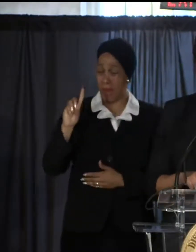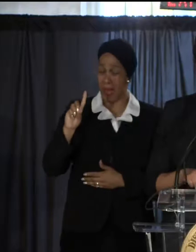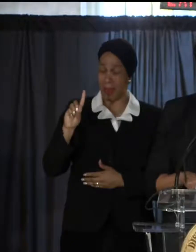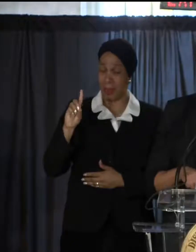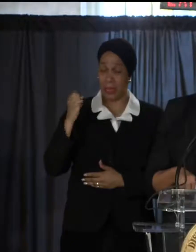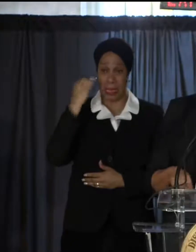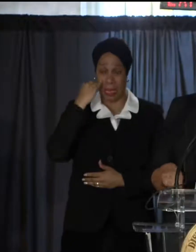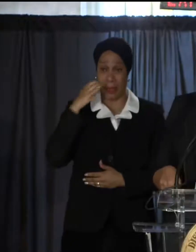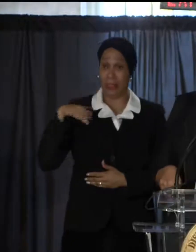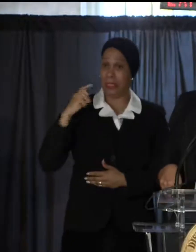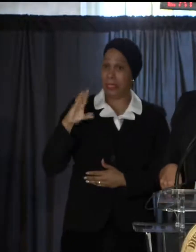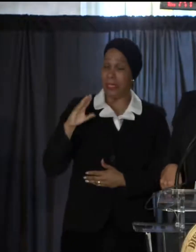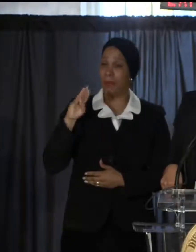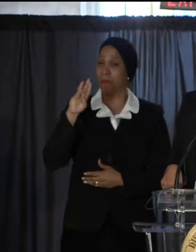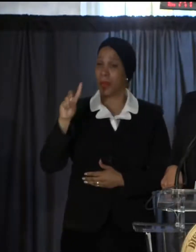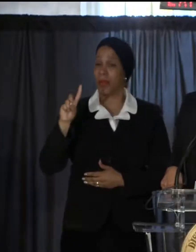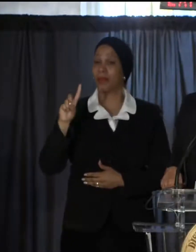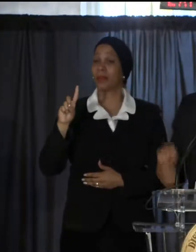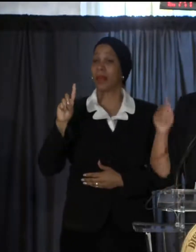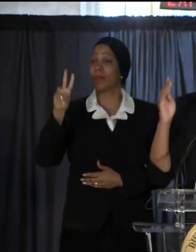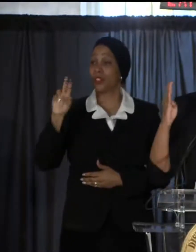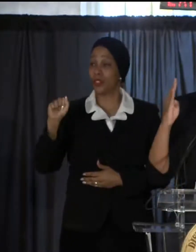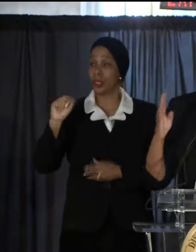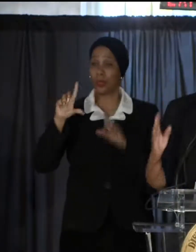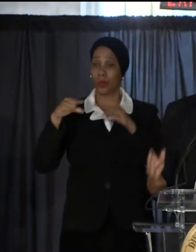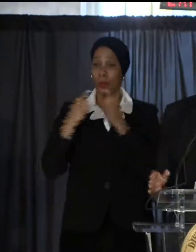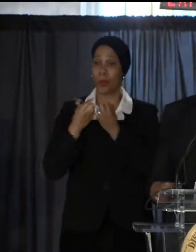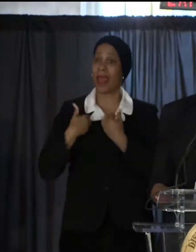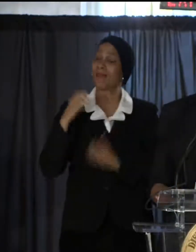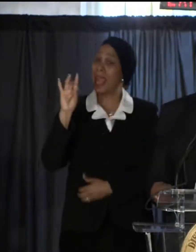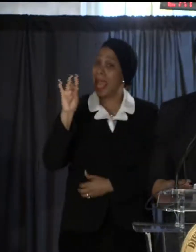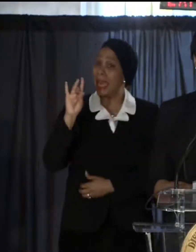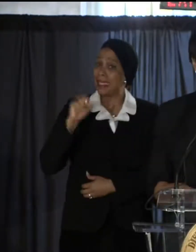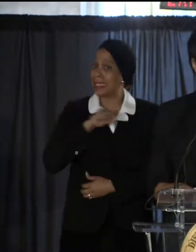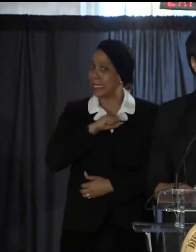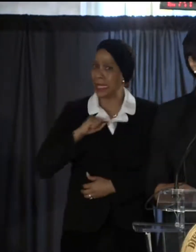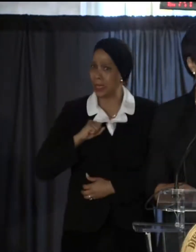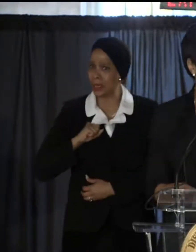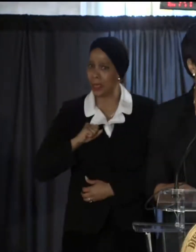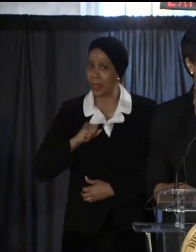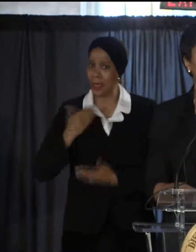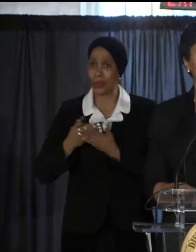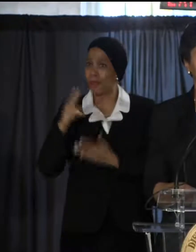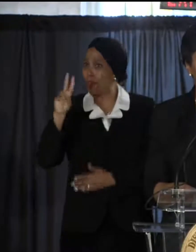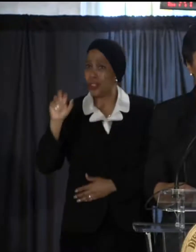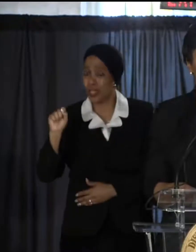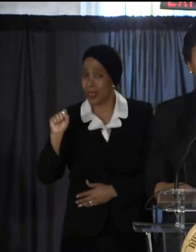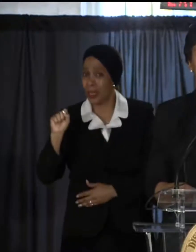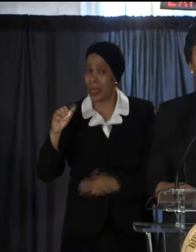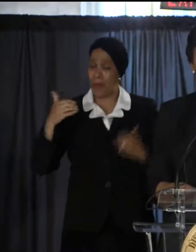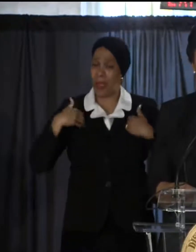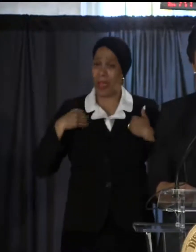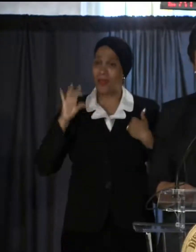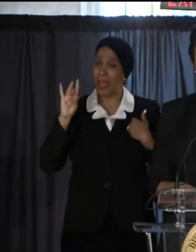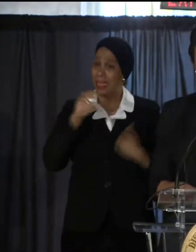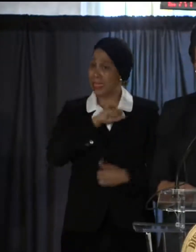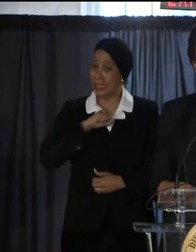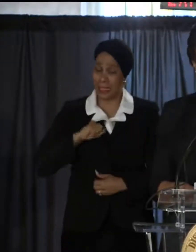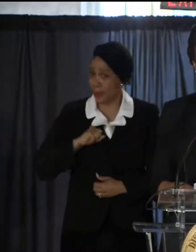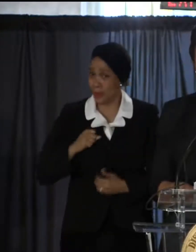D.C. MARYLAND AND VIRGINIA DELEGATION HAS EIGHT SENATORS. IT IS GOOD FOR VIRGINIA IF WE HAVE EIGHT SENATORS, AND I KNOW